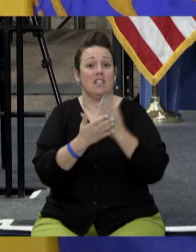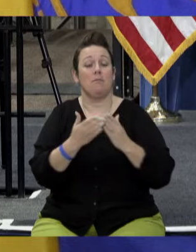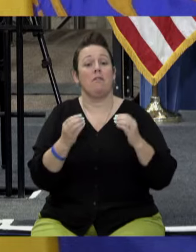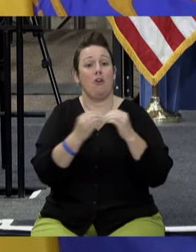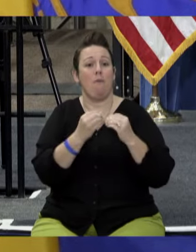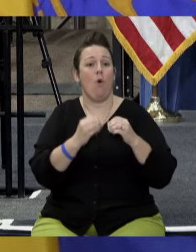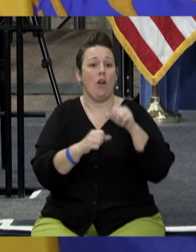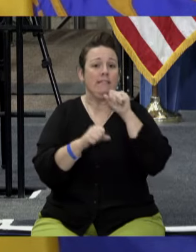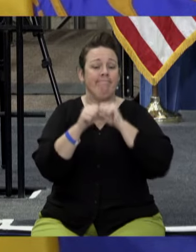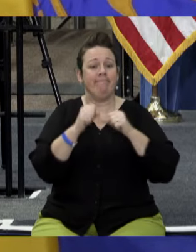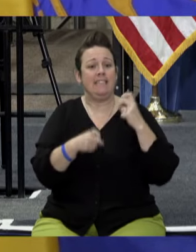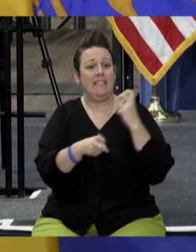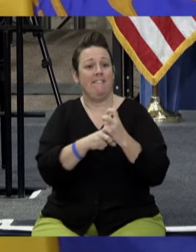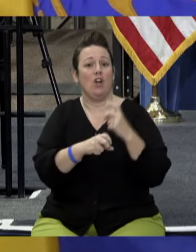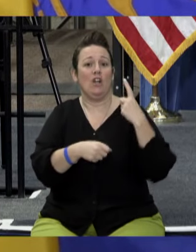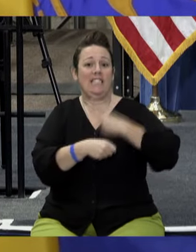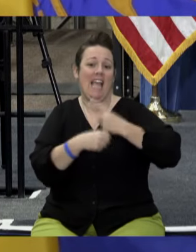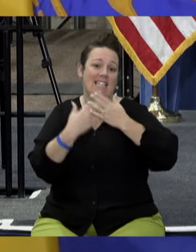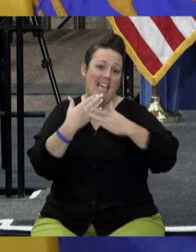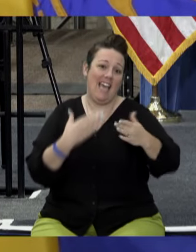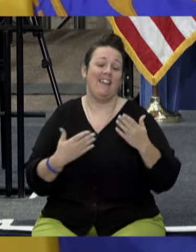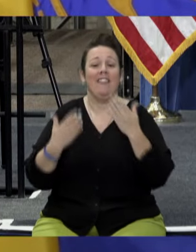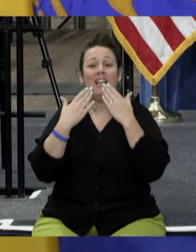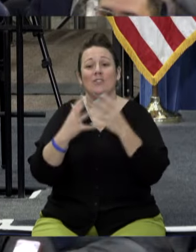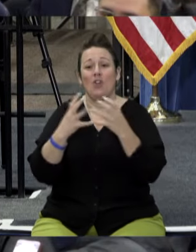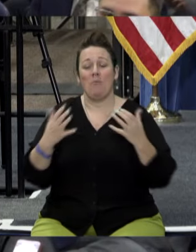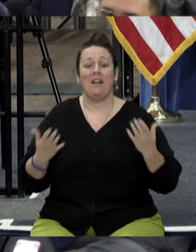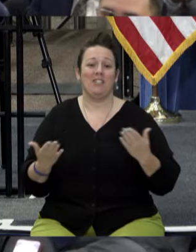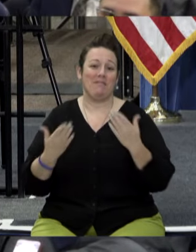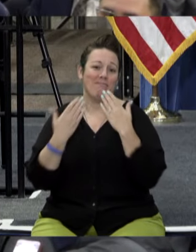So thank you all very much. I'm very pleased to be here. Thank you.